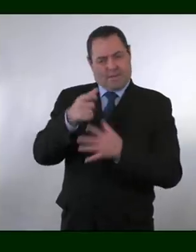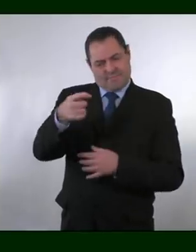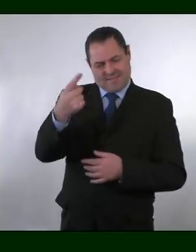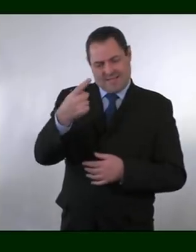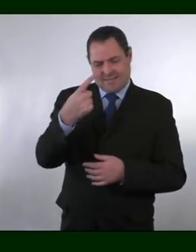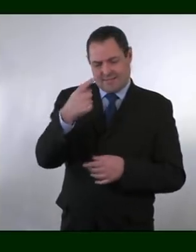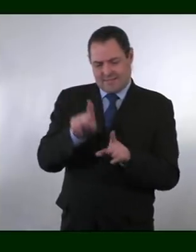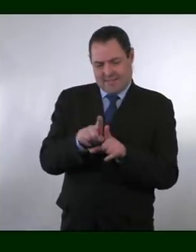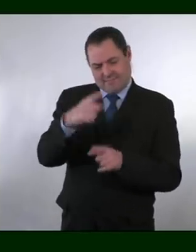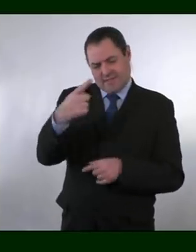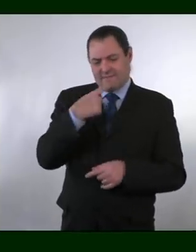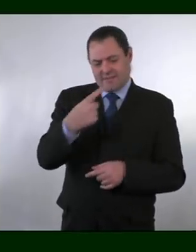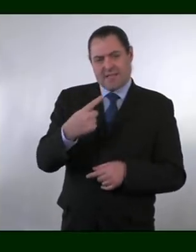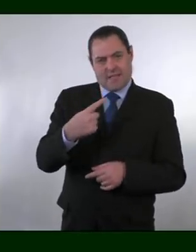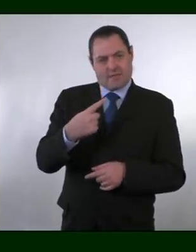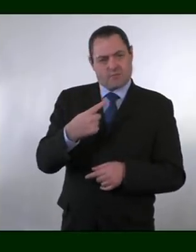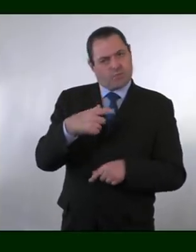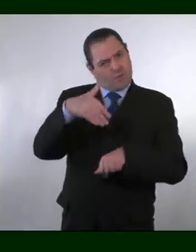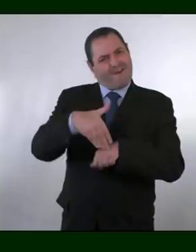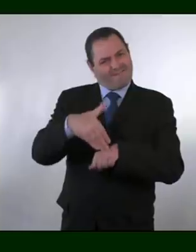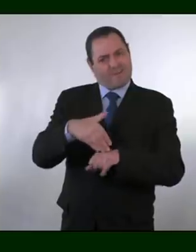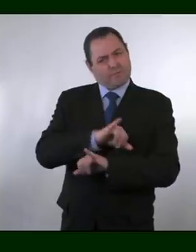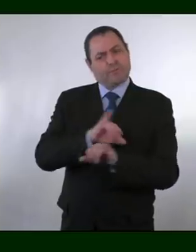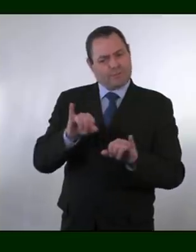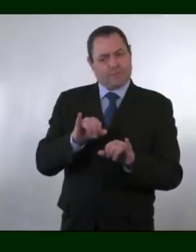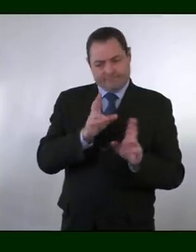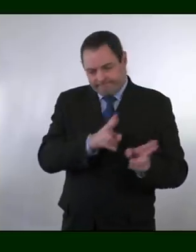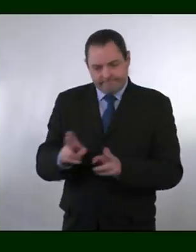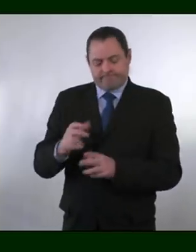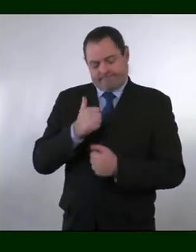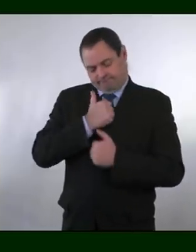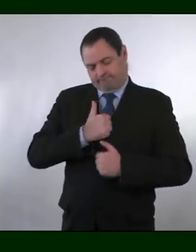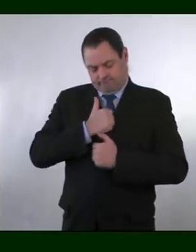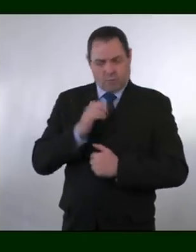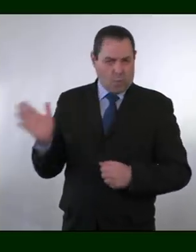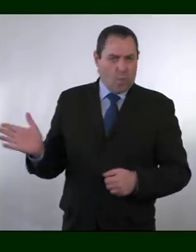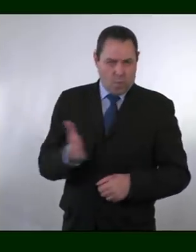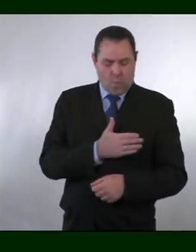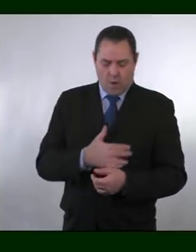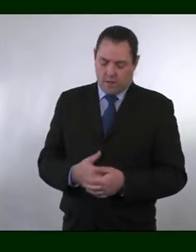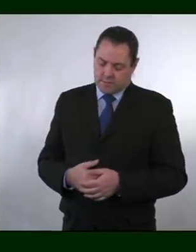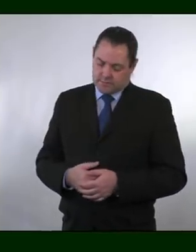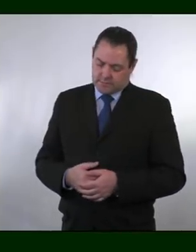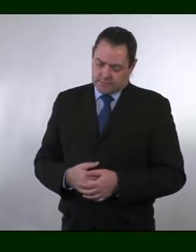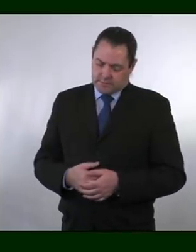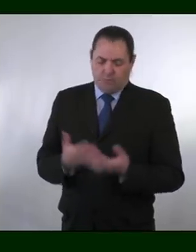been badly affected, and we mourn every life that has been lost. Of course we are supporting